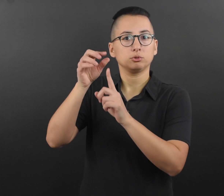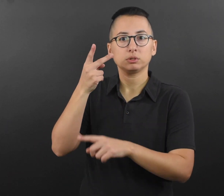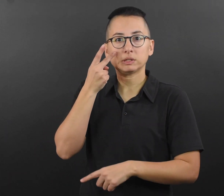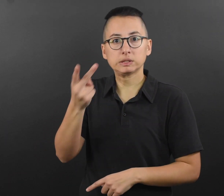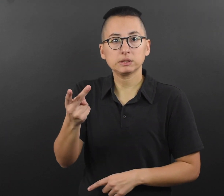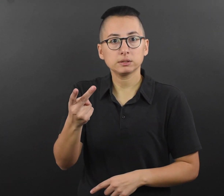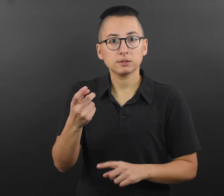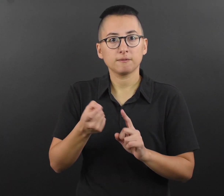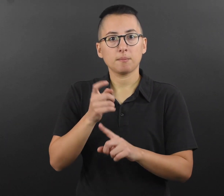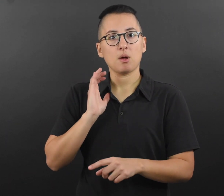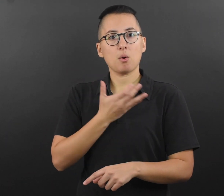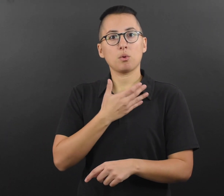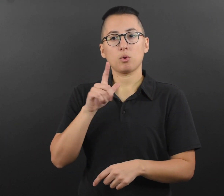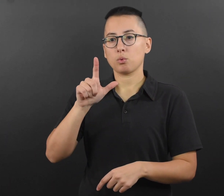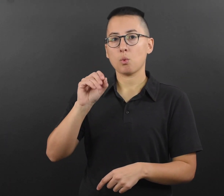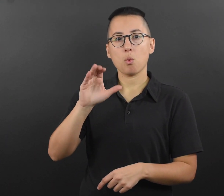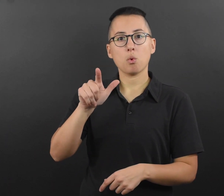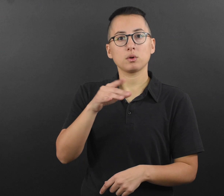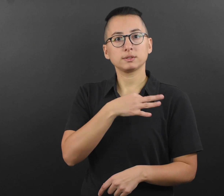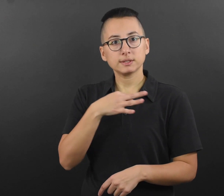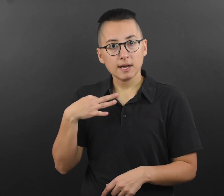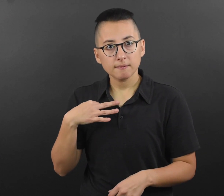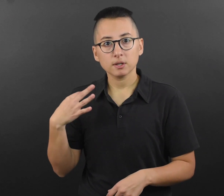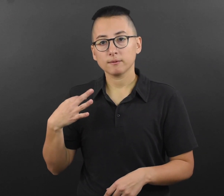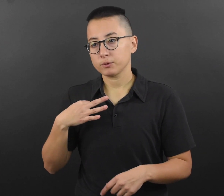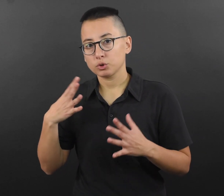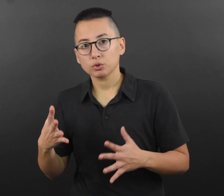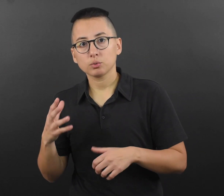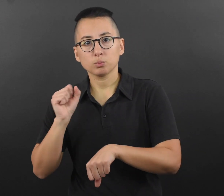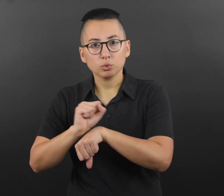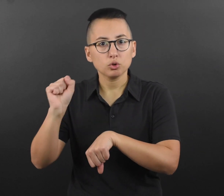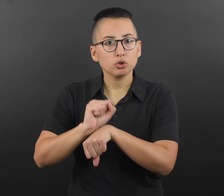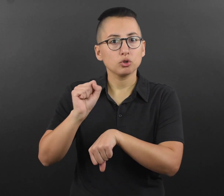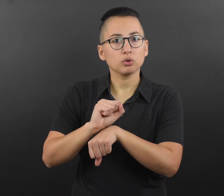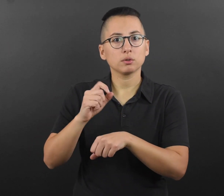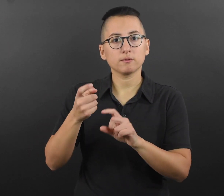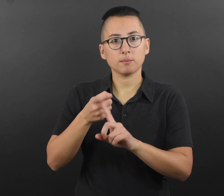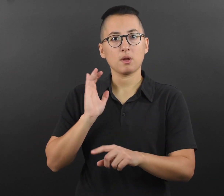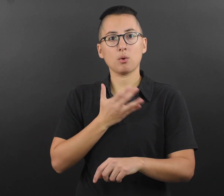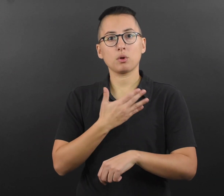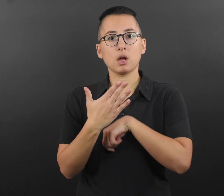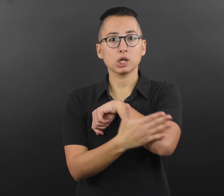from our local staff and volunteers to the work of our county and state partners.